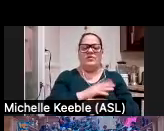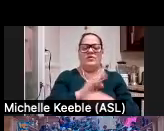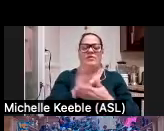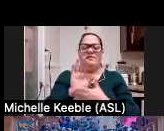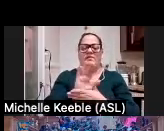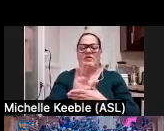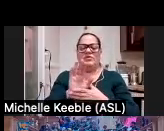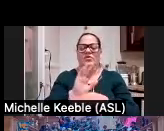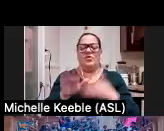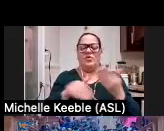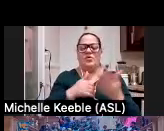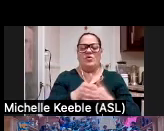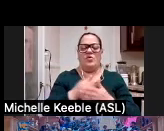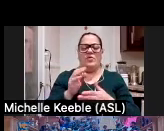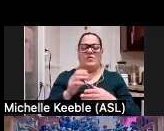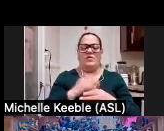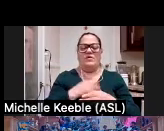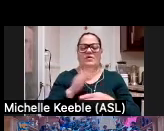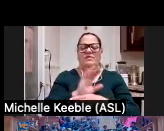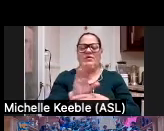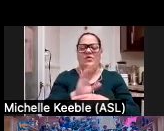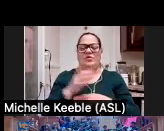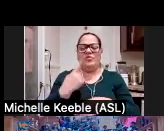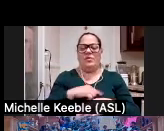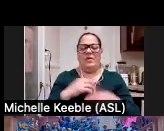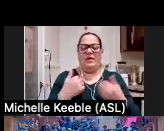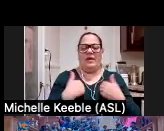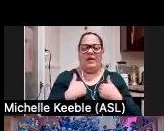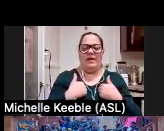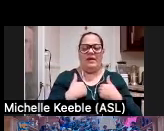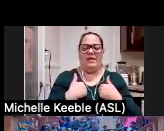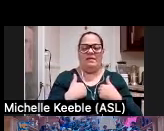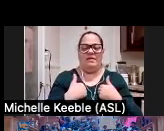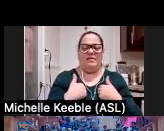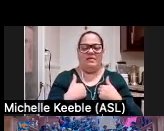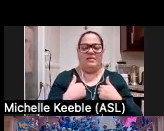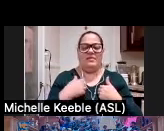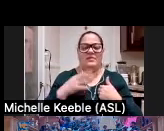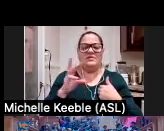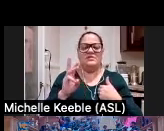the videos that we have within the museum. I believe it's six to no six or seven. Yeah,